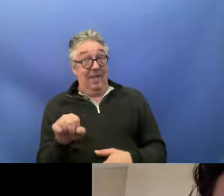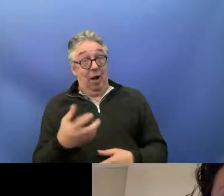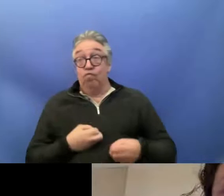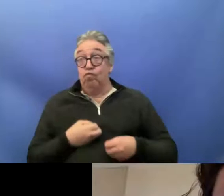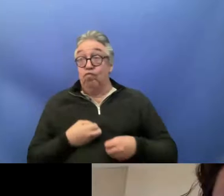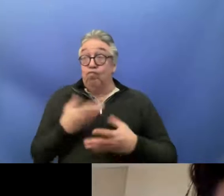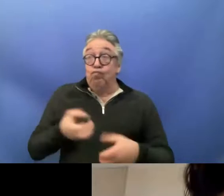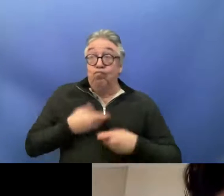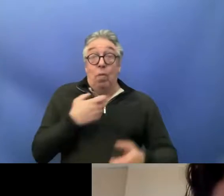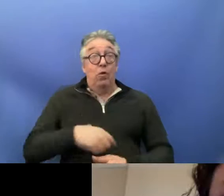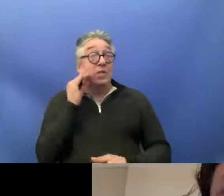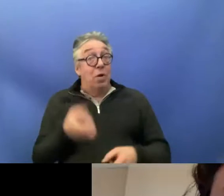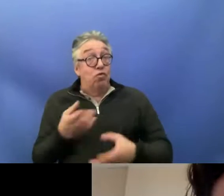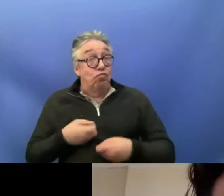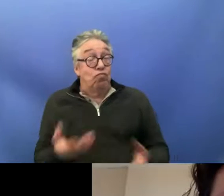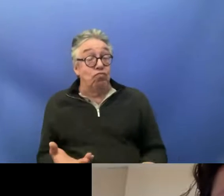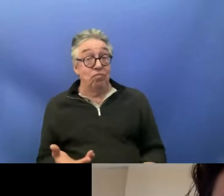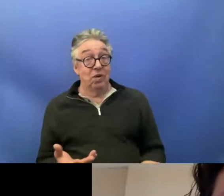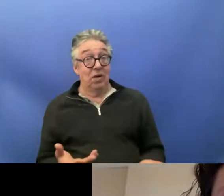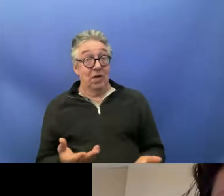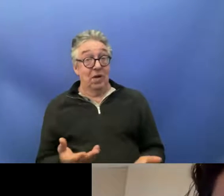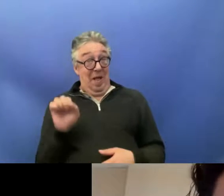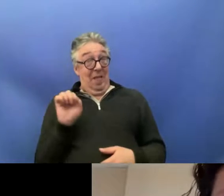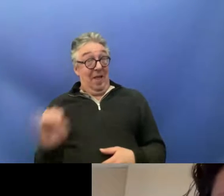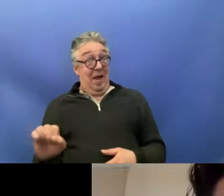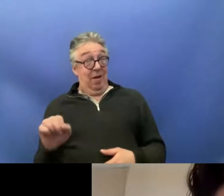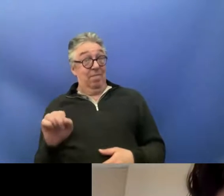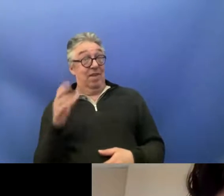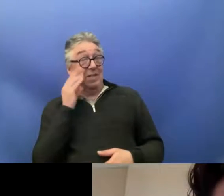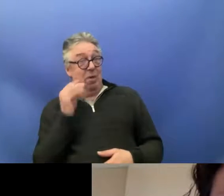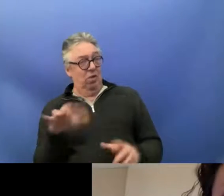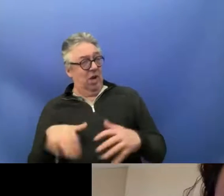How do they make sure their qualitative data on their personal experiences is included?